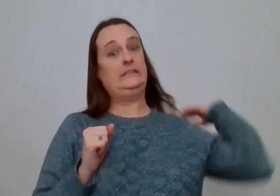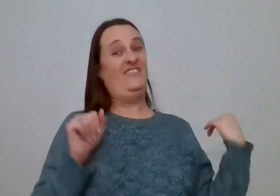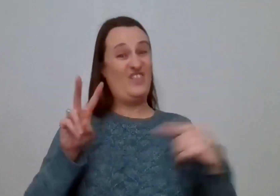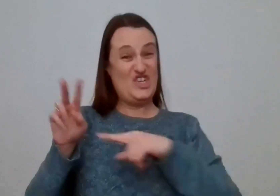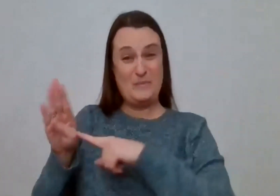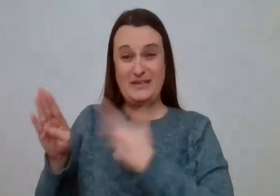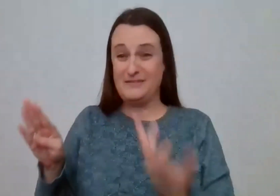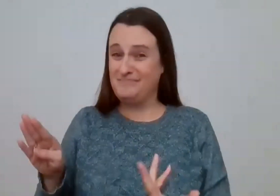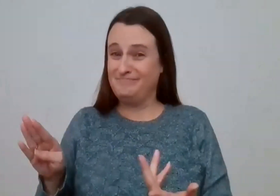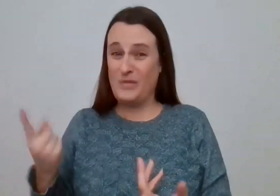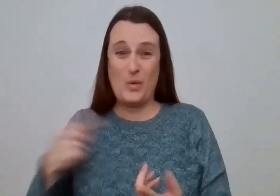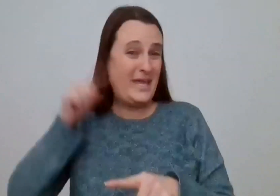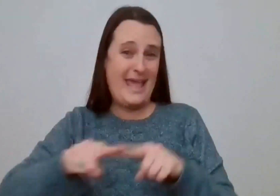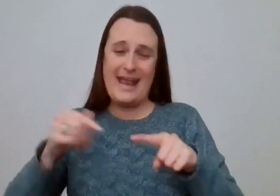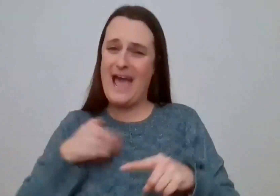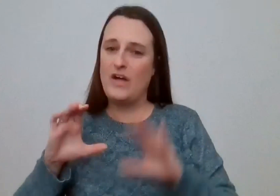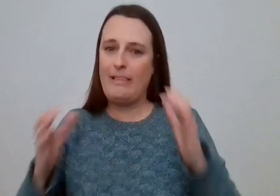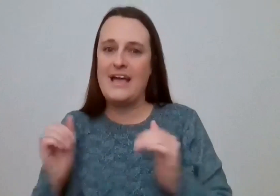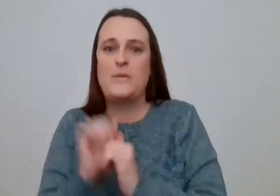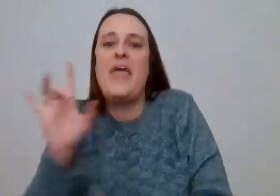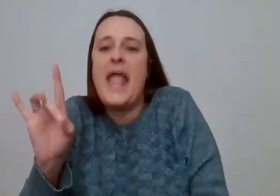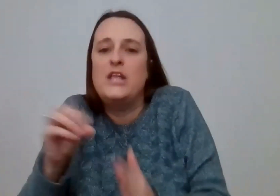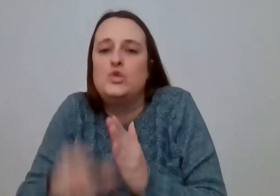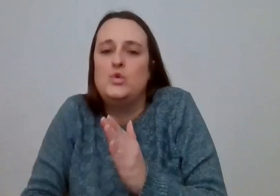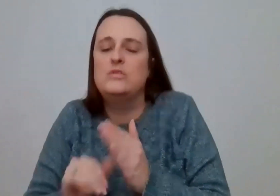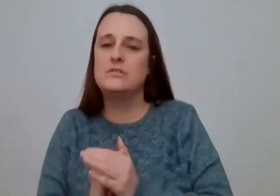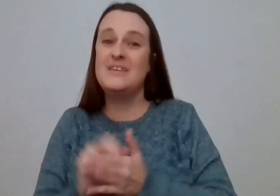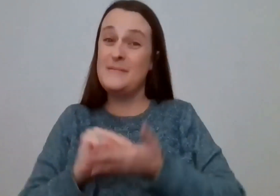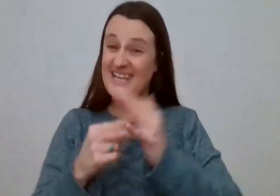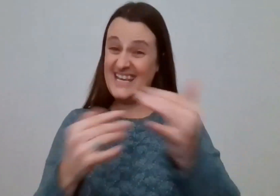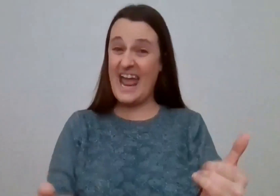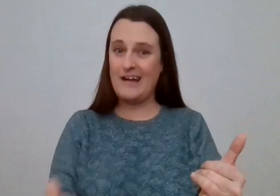a course with only eight students therefore that student would need to select something different